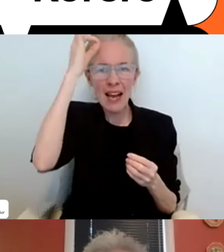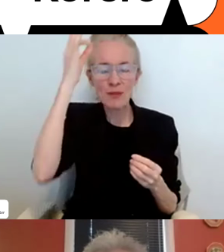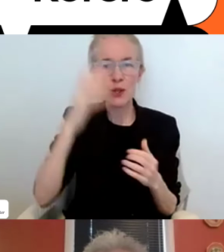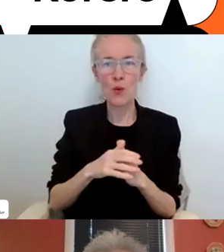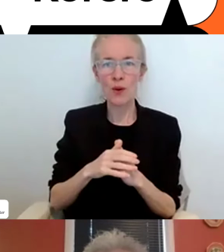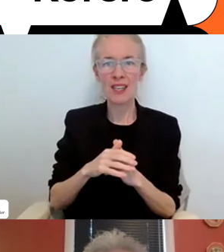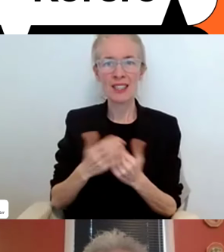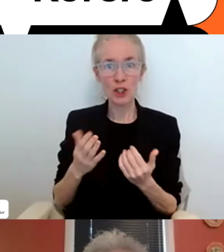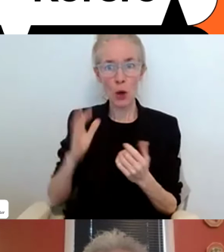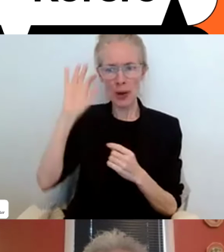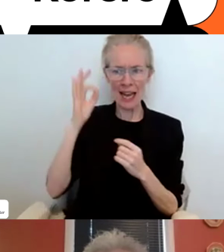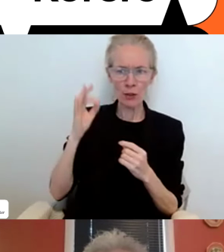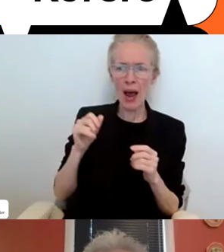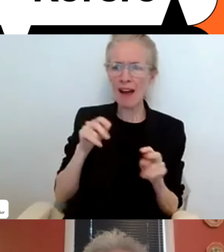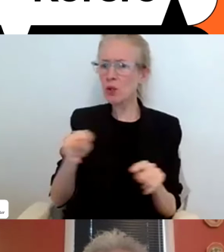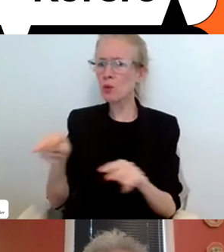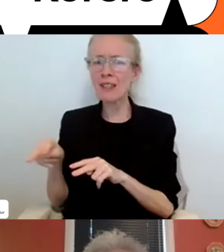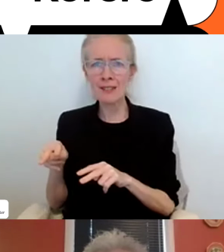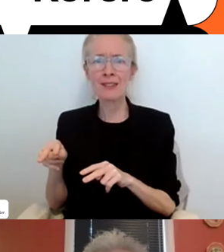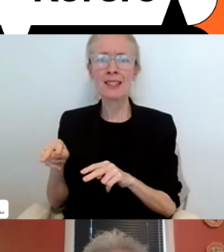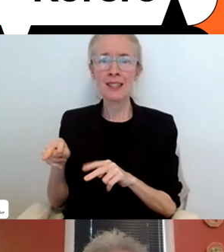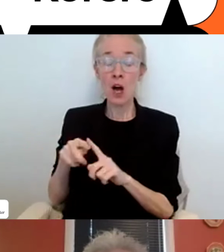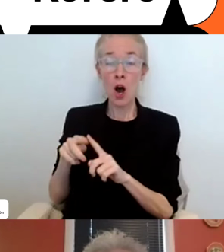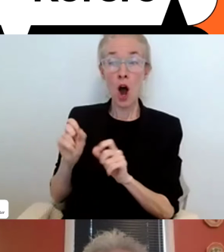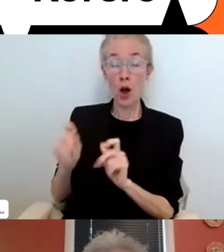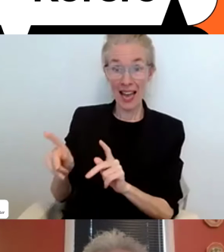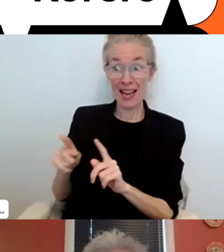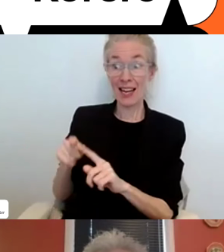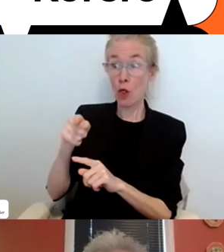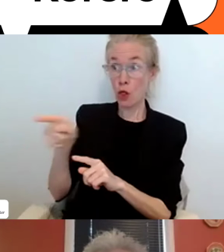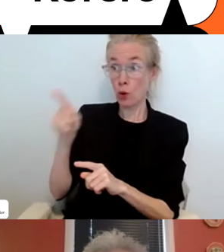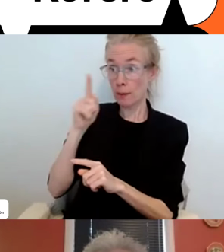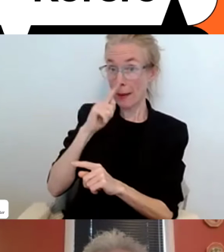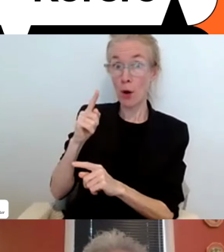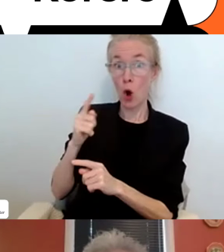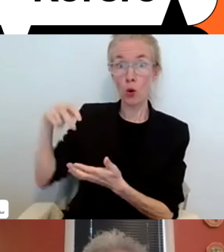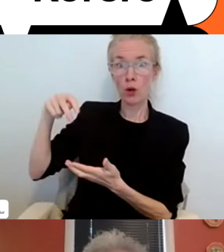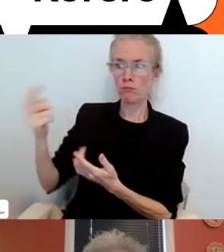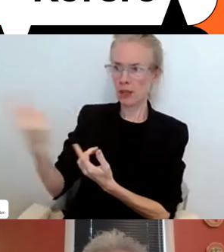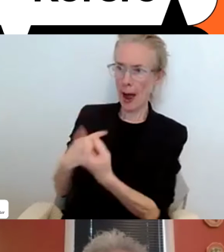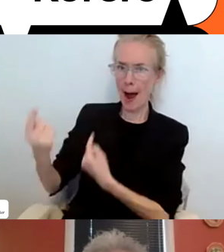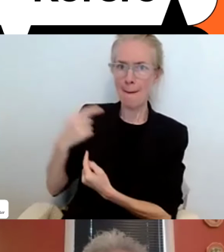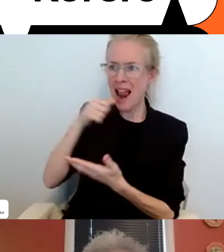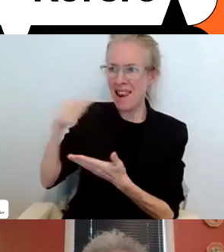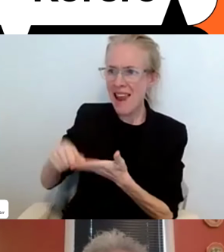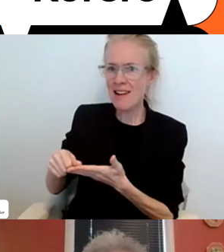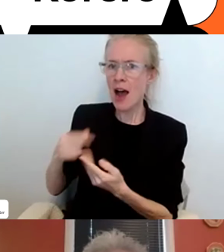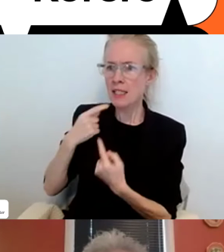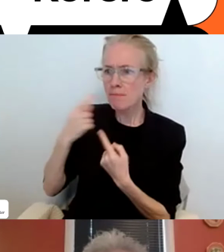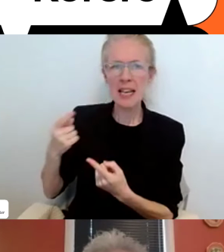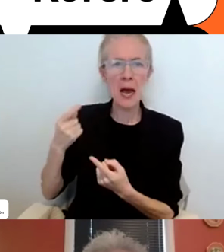to ourselves and the rest of our councillors, hang on a minute, are we hearing from all parts of our communities, are we hearing